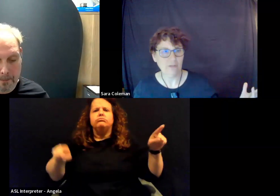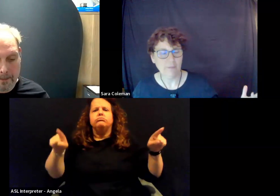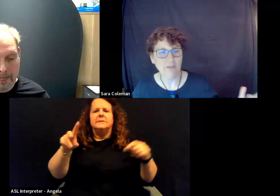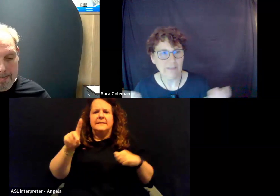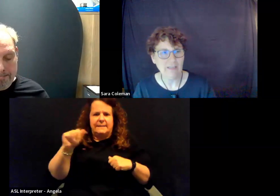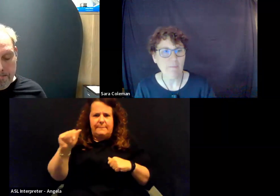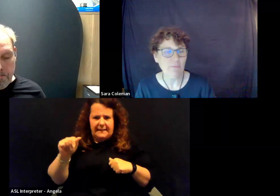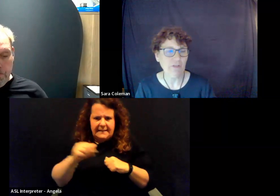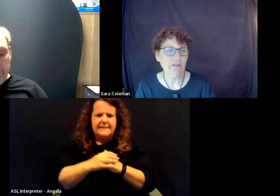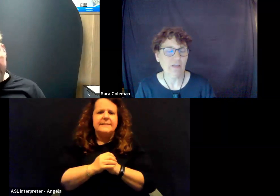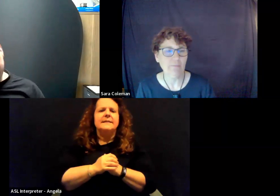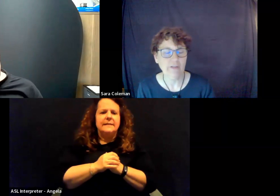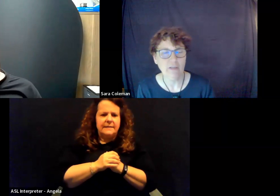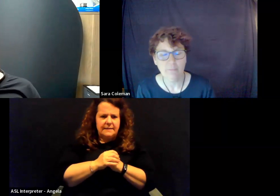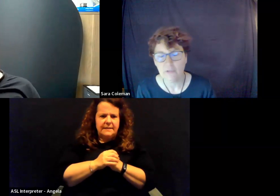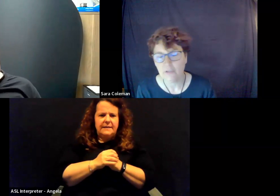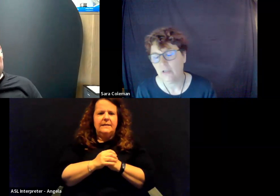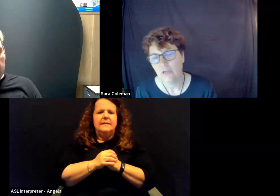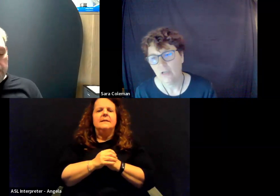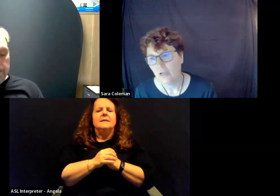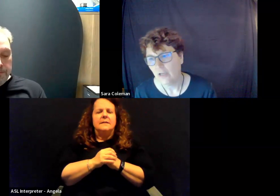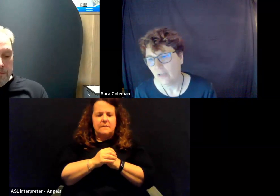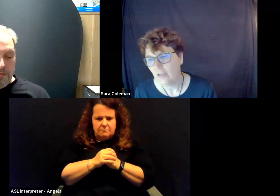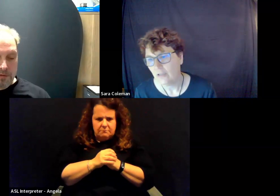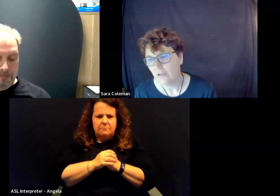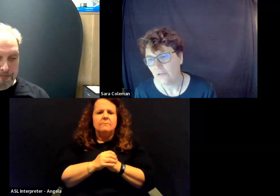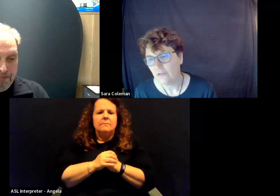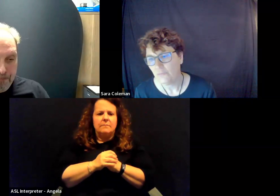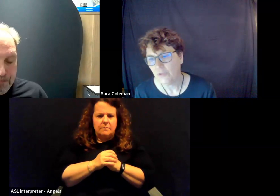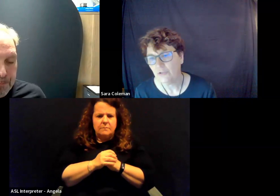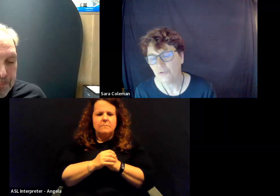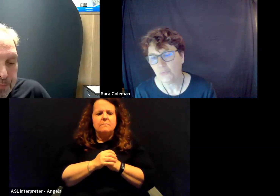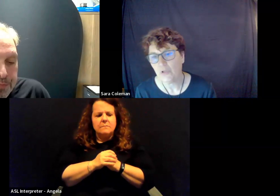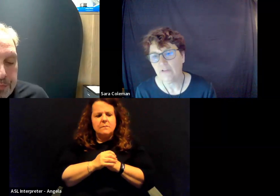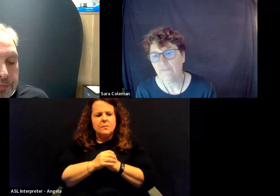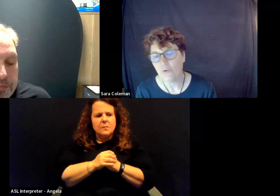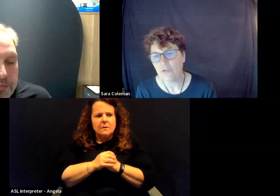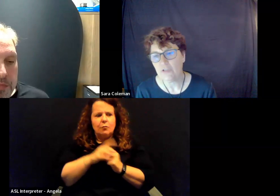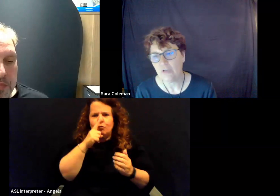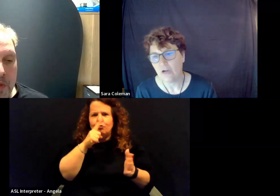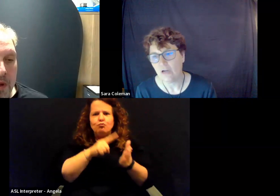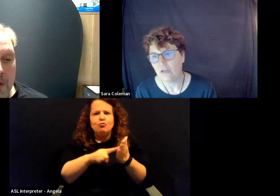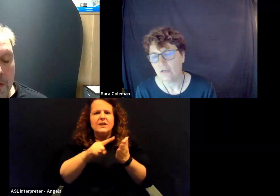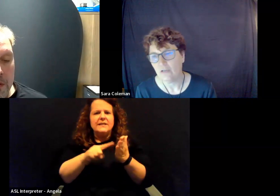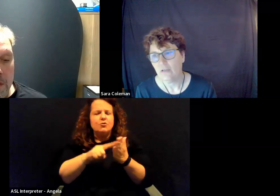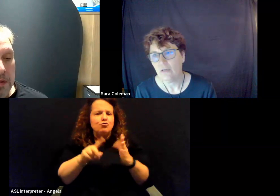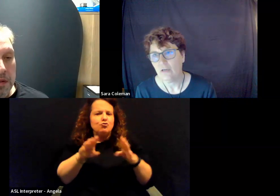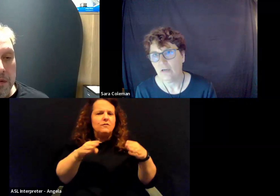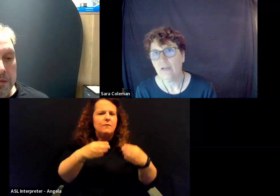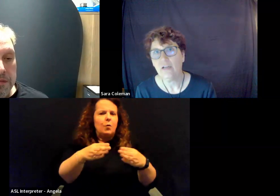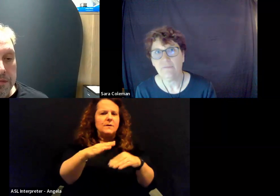disabilities came up with the same themes. And the research really focused on, ended